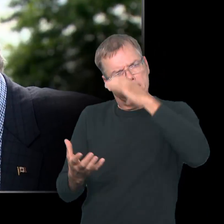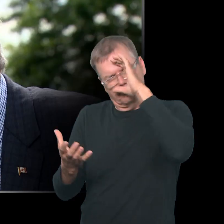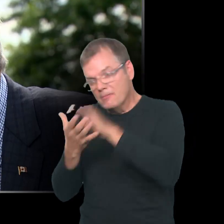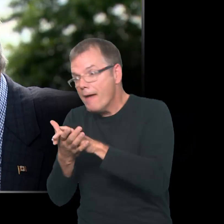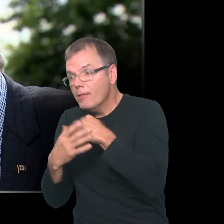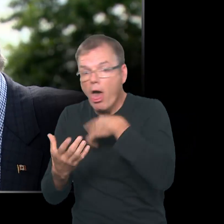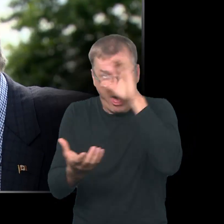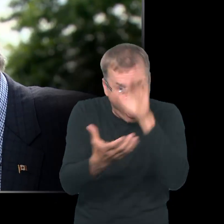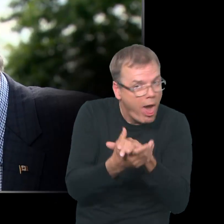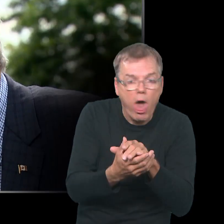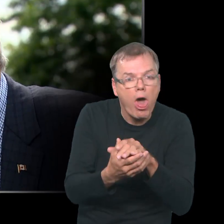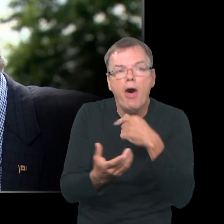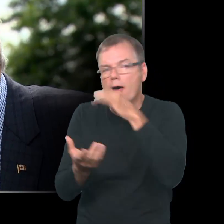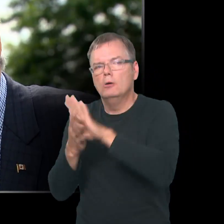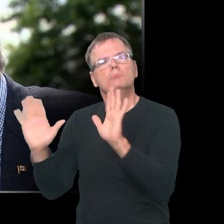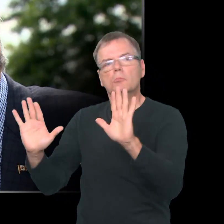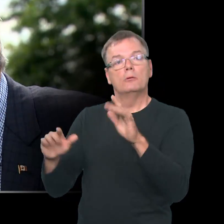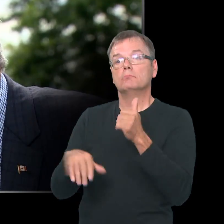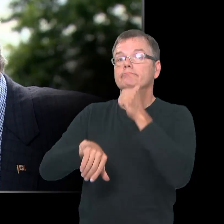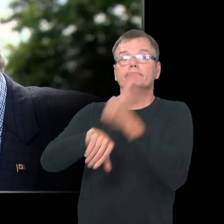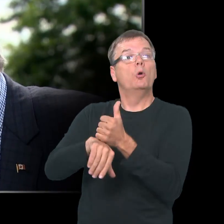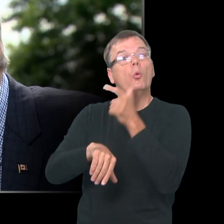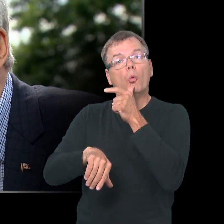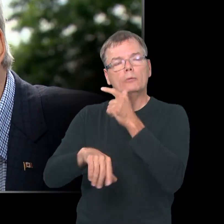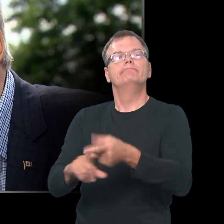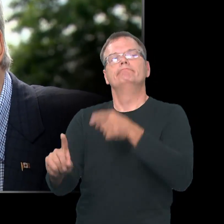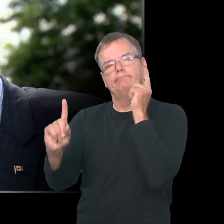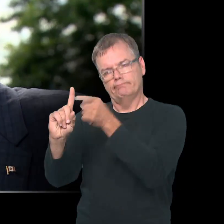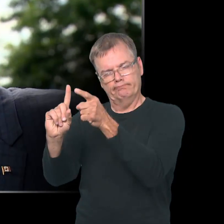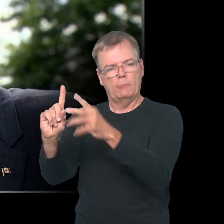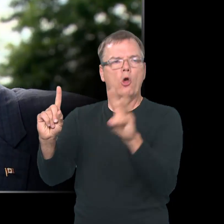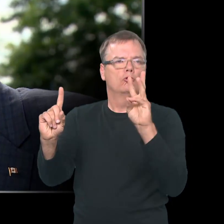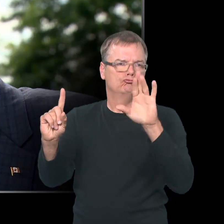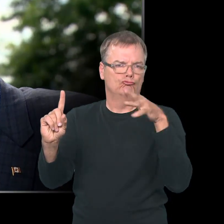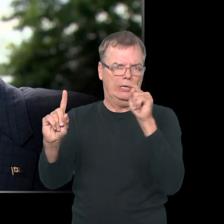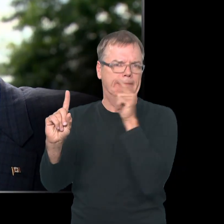About others who were on your staff? On who I believe and who I don't. But Mr. Wright, he's their boss.